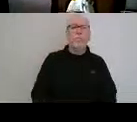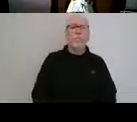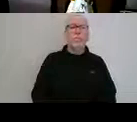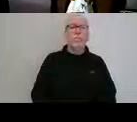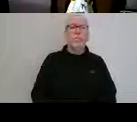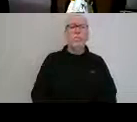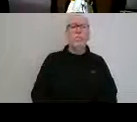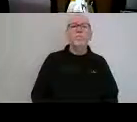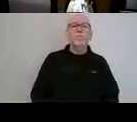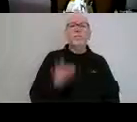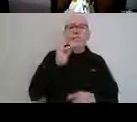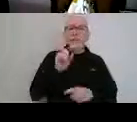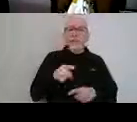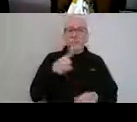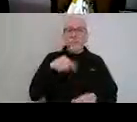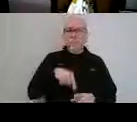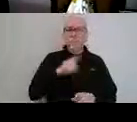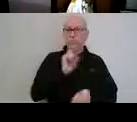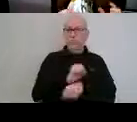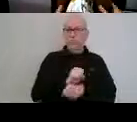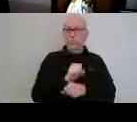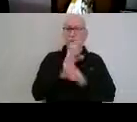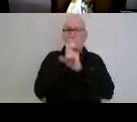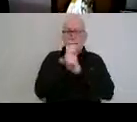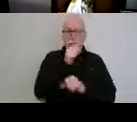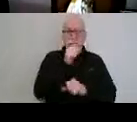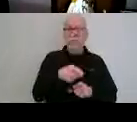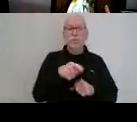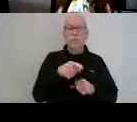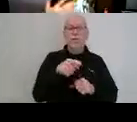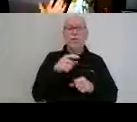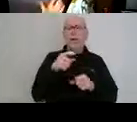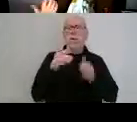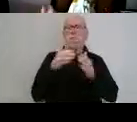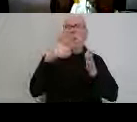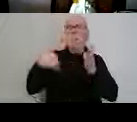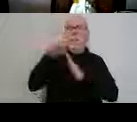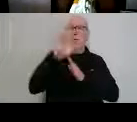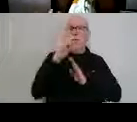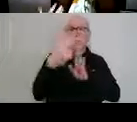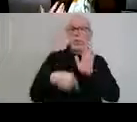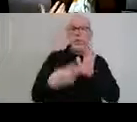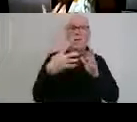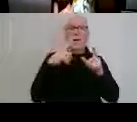And if you ask yourself, is this confidential? Is it public facing? Complex or nuanced?